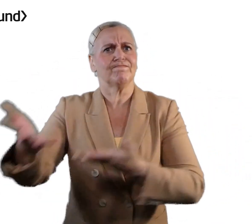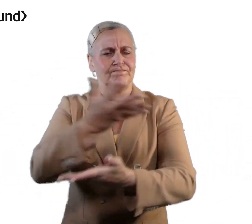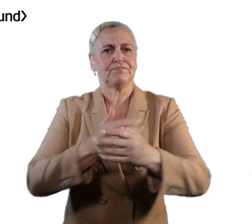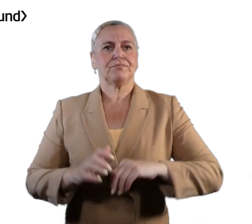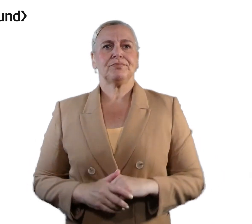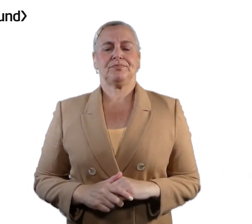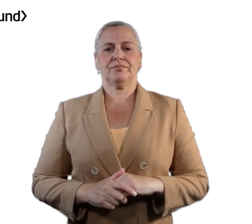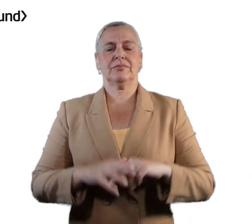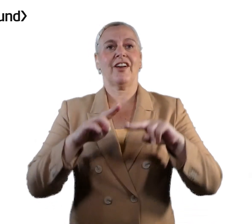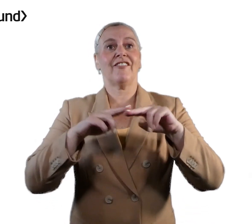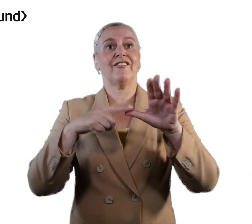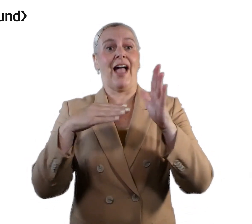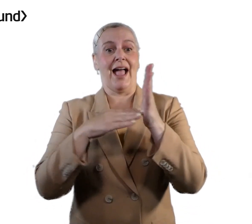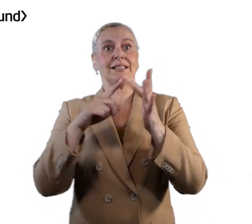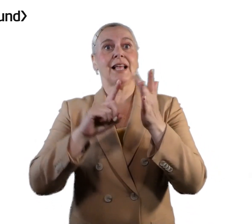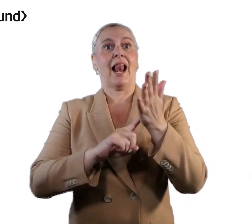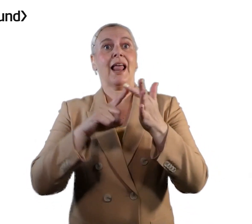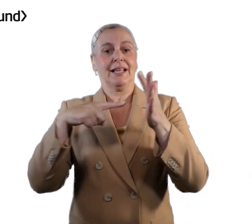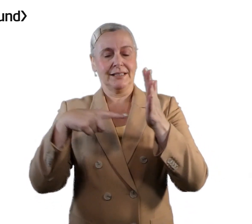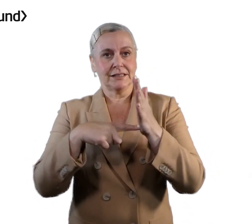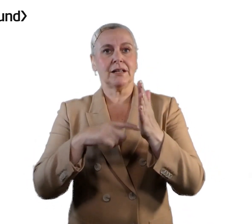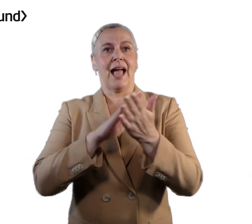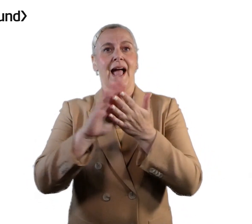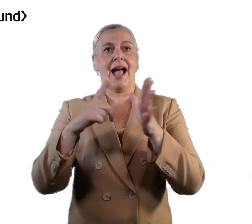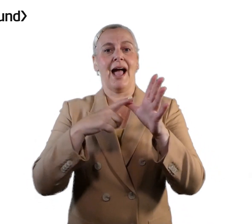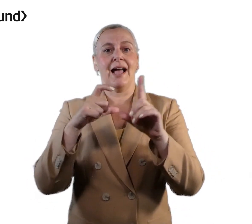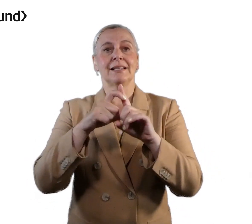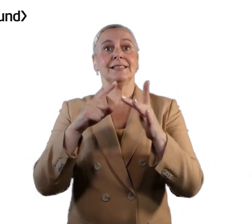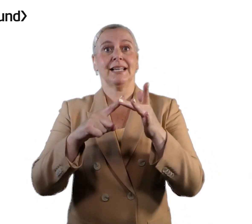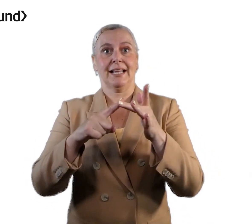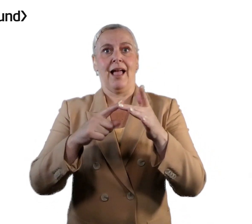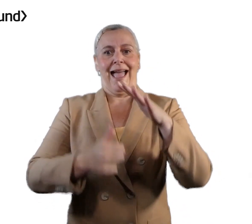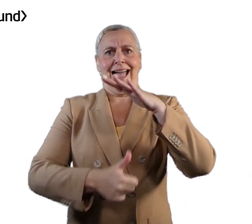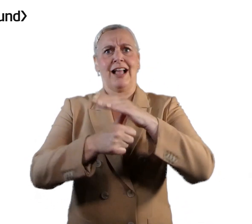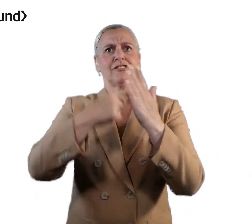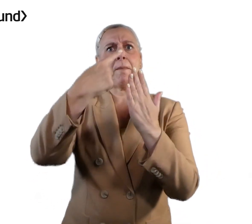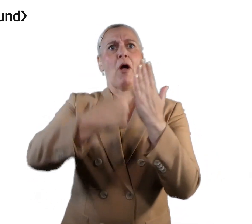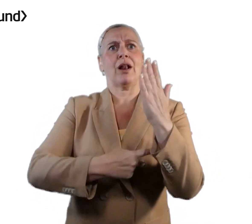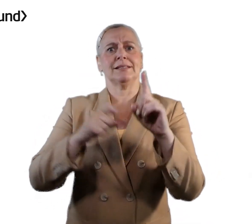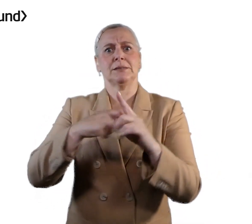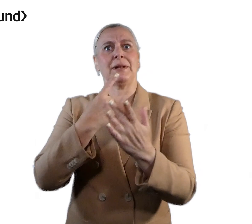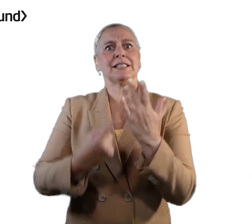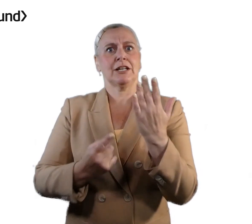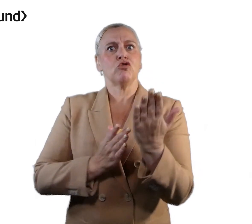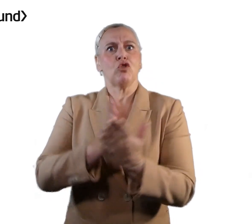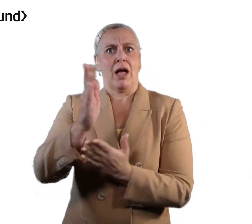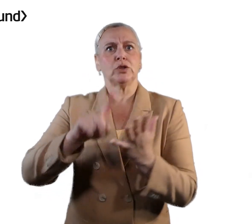Fazilet Hadi, Head of Policy, Disability Rights UK